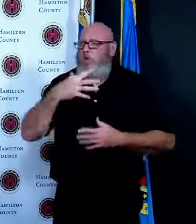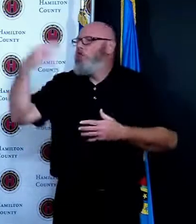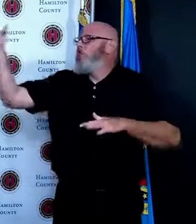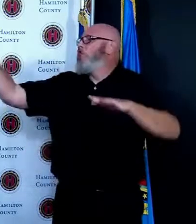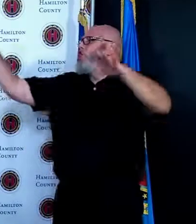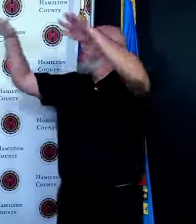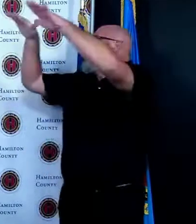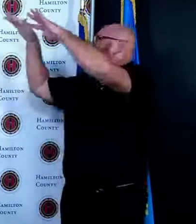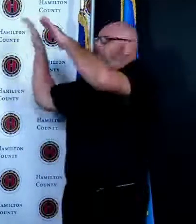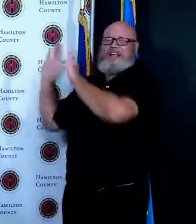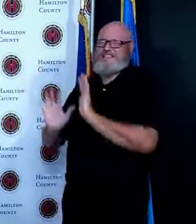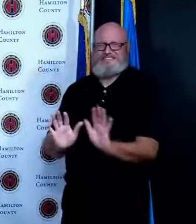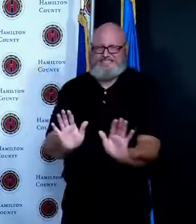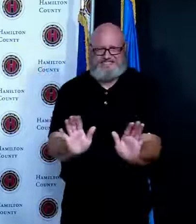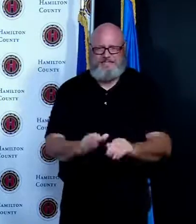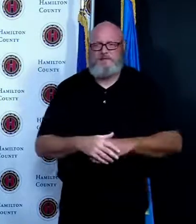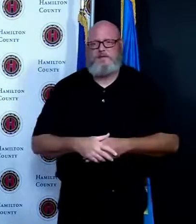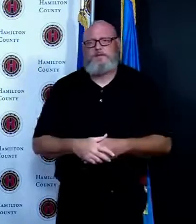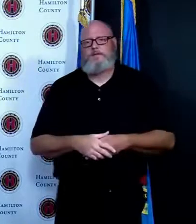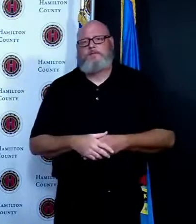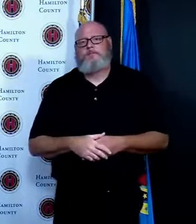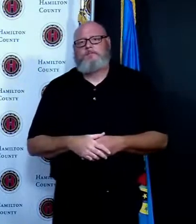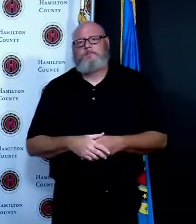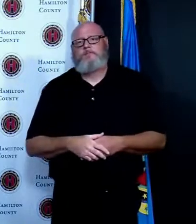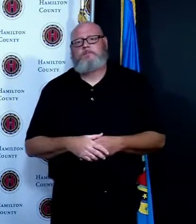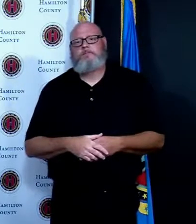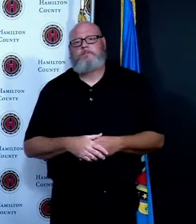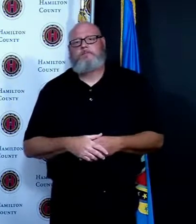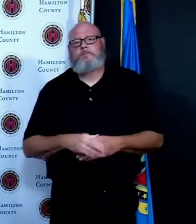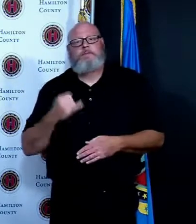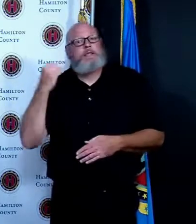you're just getting tested because maybe you attended an event that had more people than you